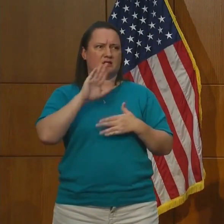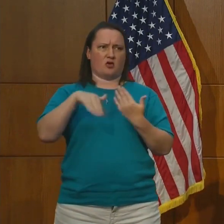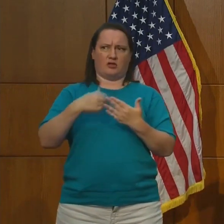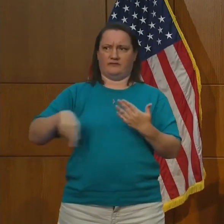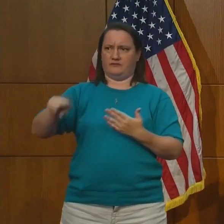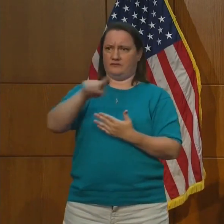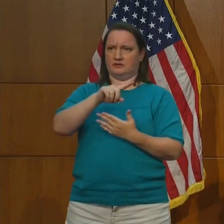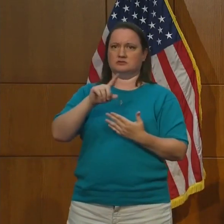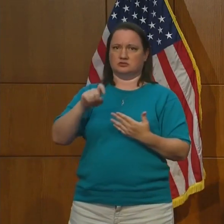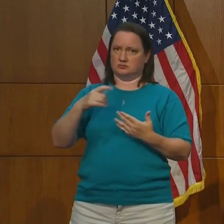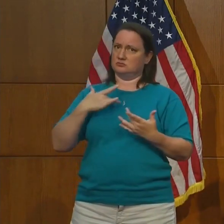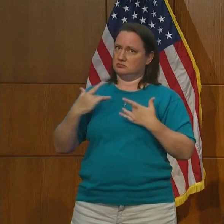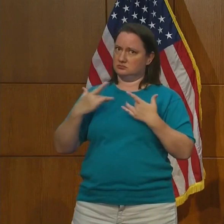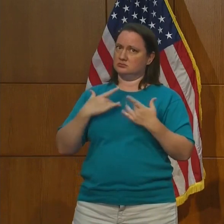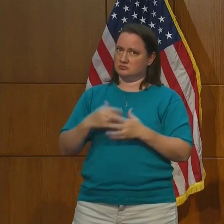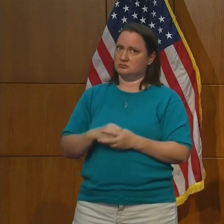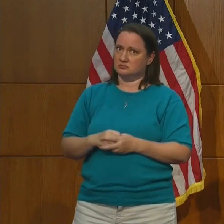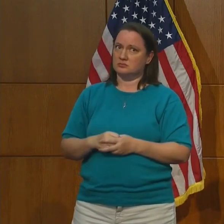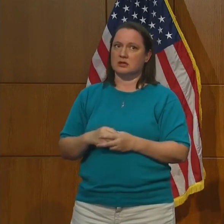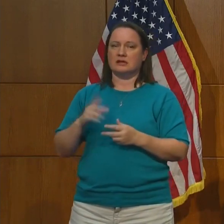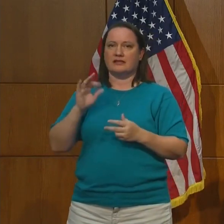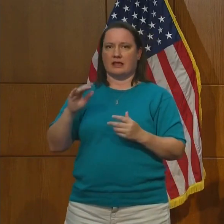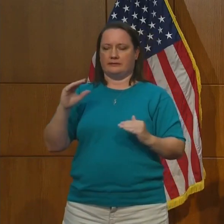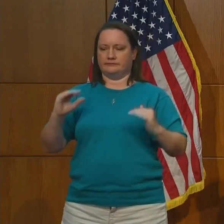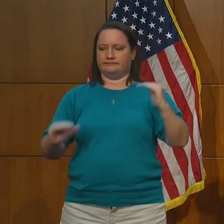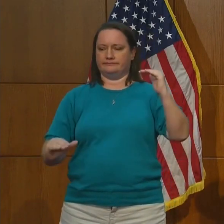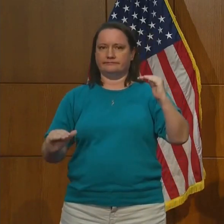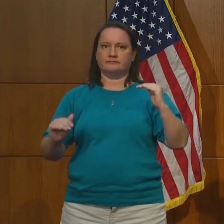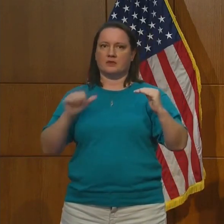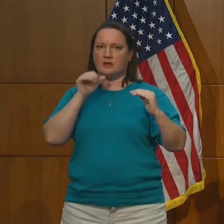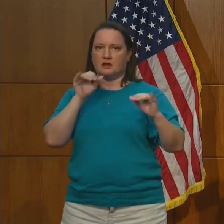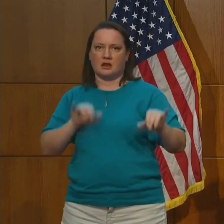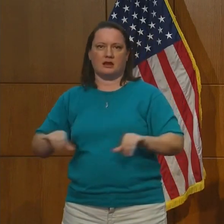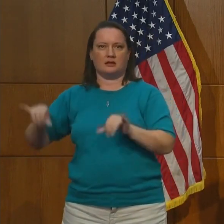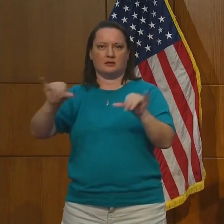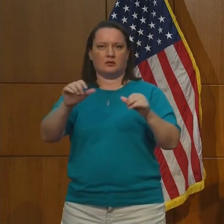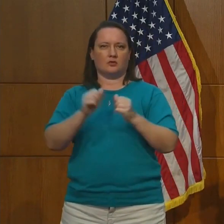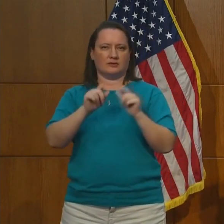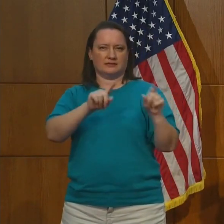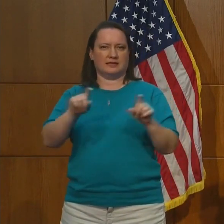KERR'S COMMENTS AS WELL- WHAT WHAT IS VERY CONCERNING TO ME